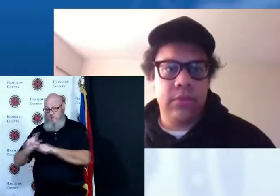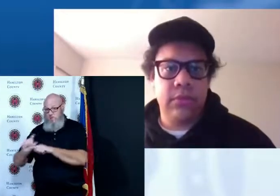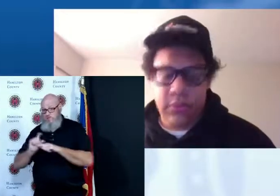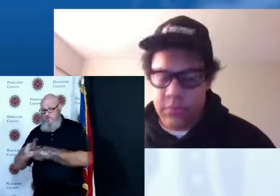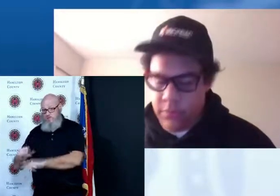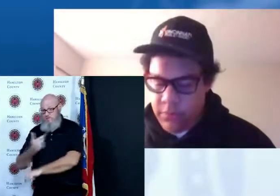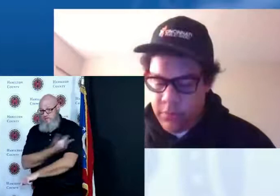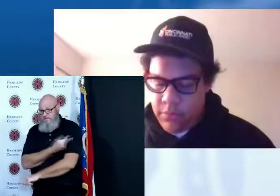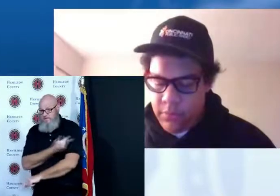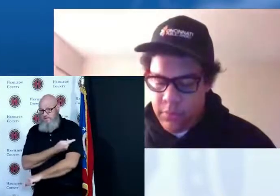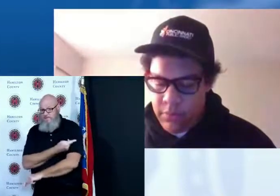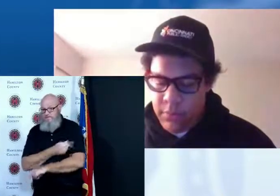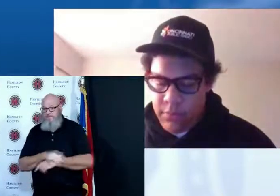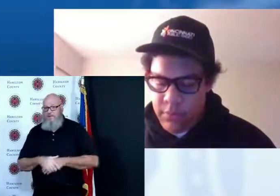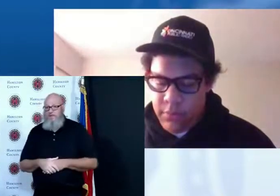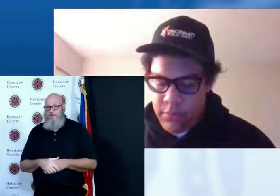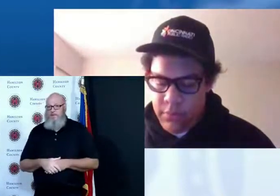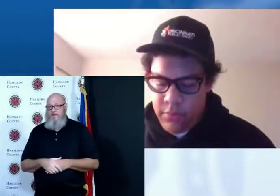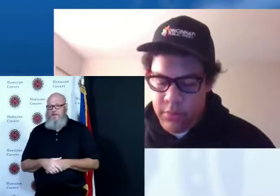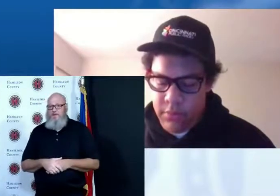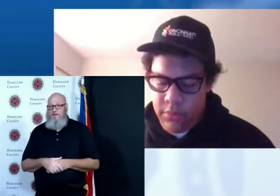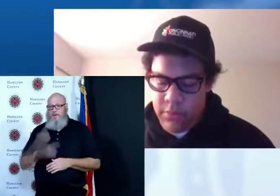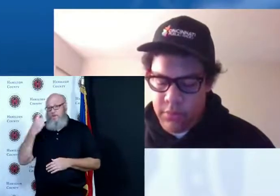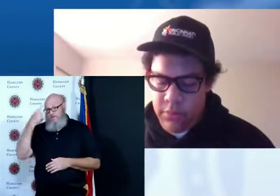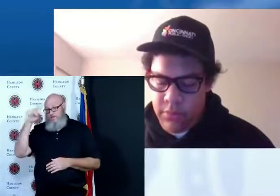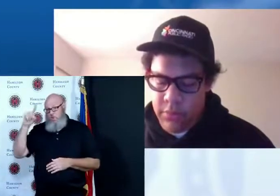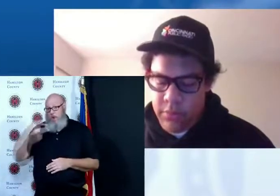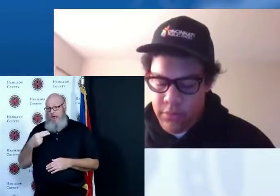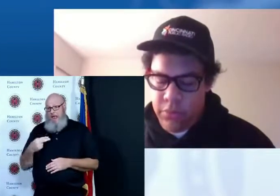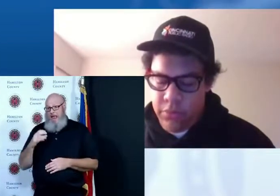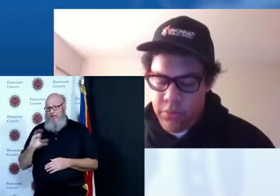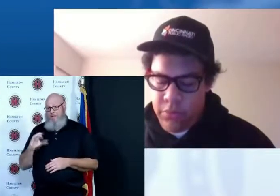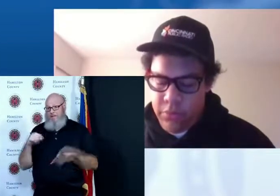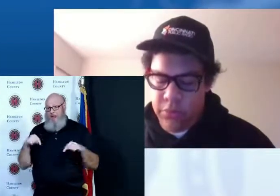doses so our county is seeing more doses next week to help with this effort